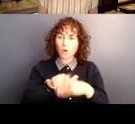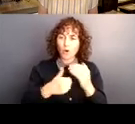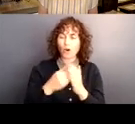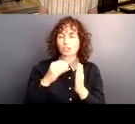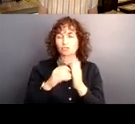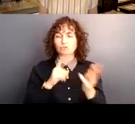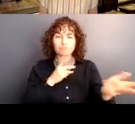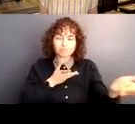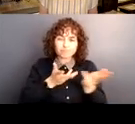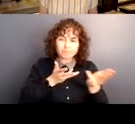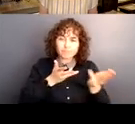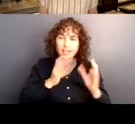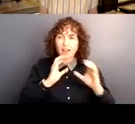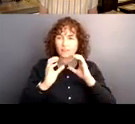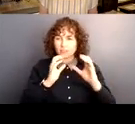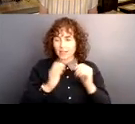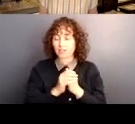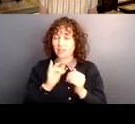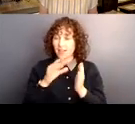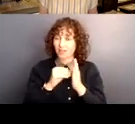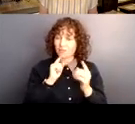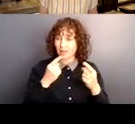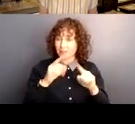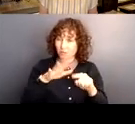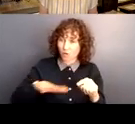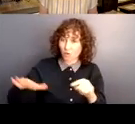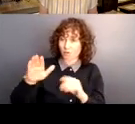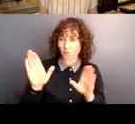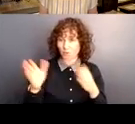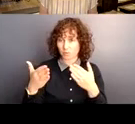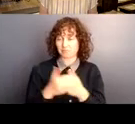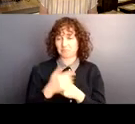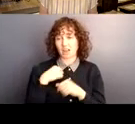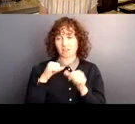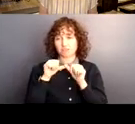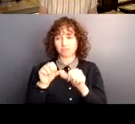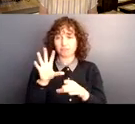and the learning that occurs in all areas of the room. I've been a participant in classes where I'm confined